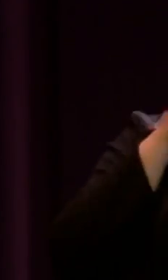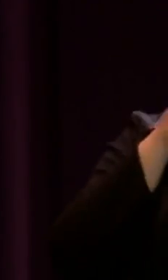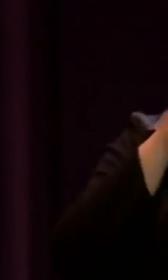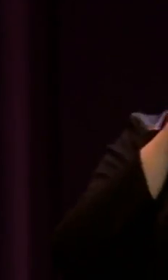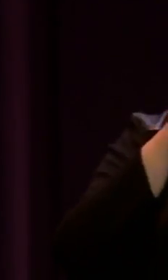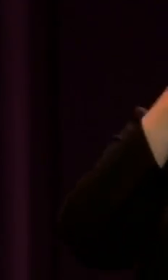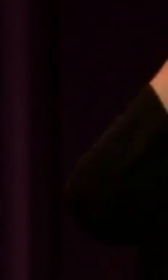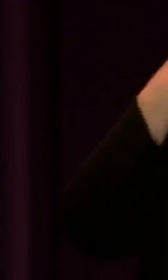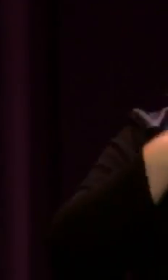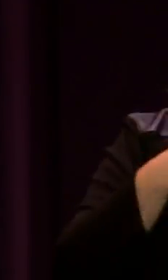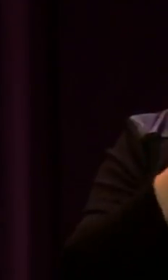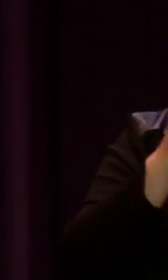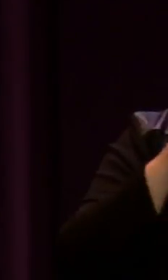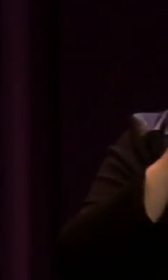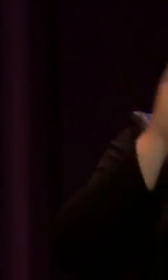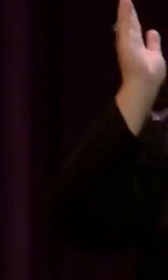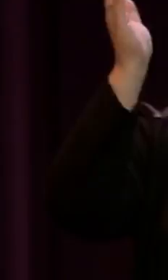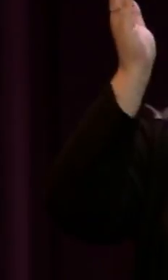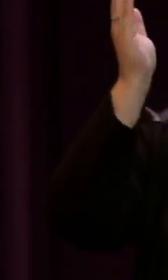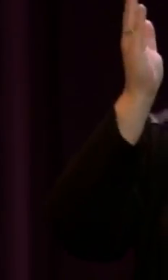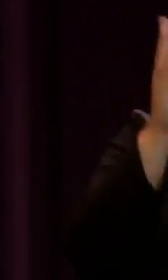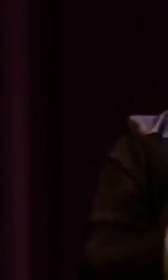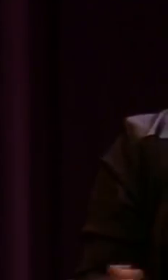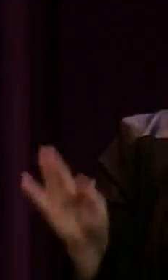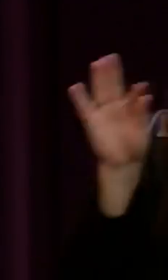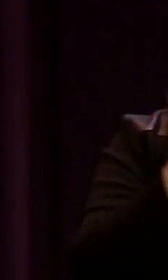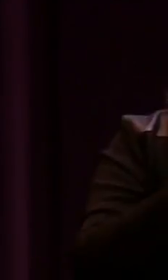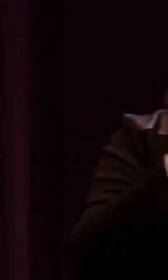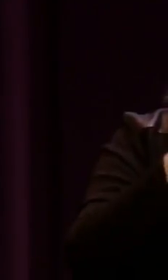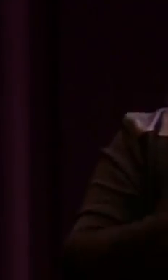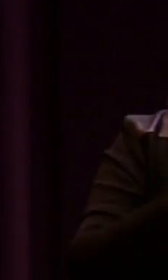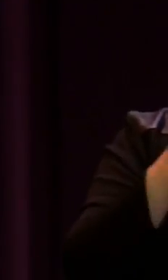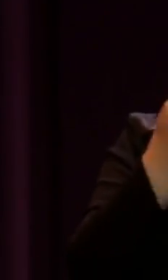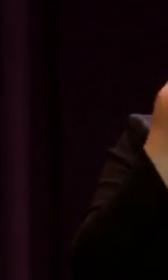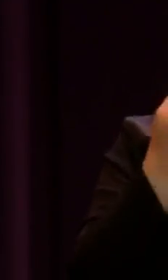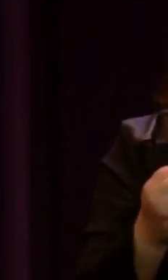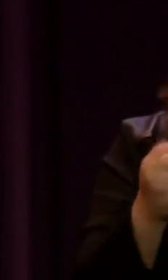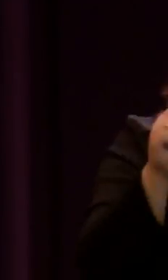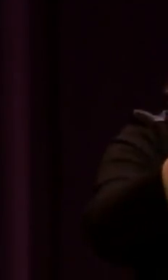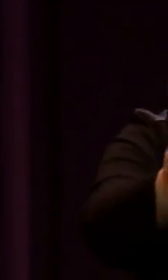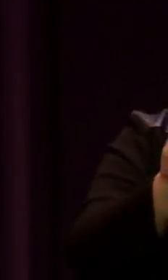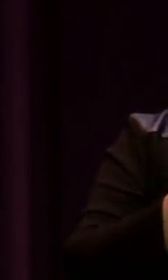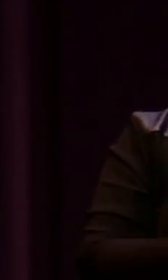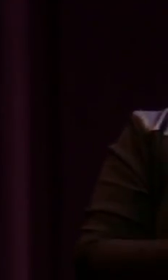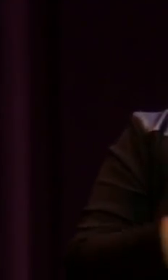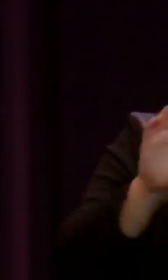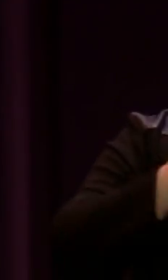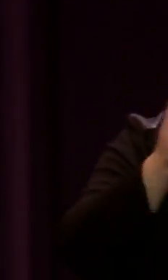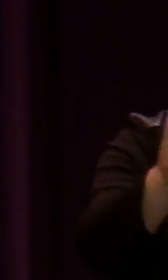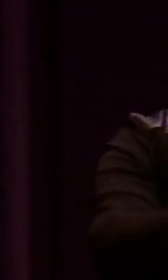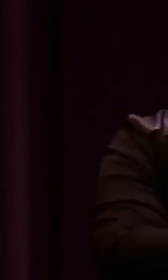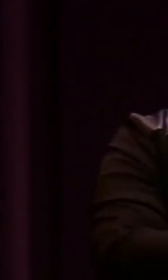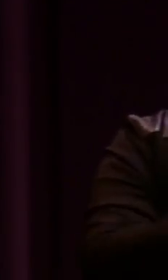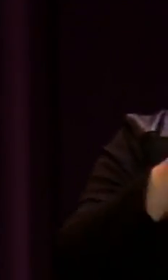ABOUT THE IMPORTANT BUSINESS OF BUILDING A LEGALLY SOUND CONSTITUTION ON THE ROAD TO STATEHOOD.